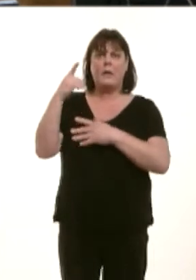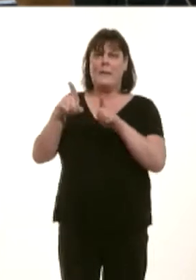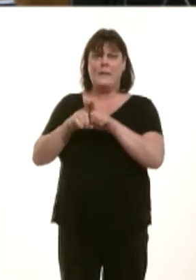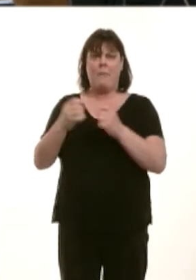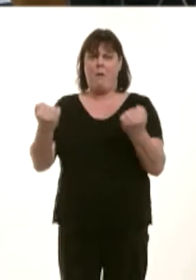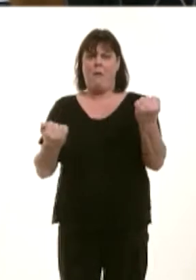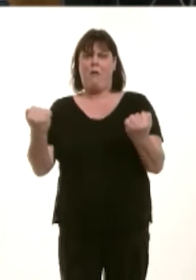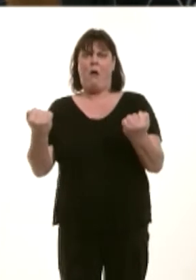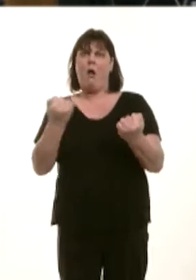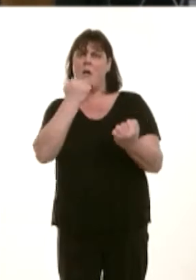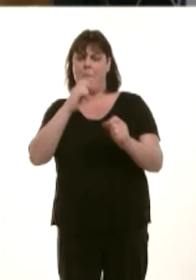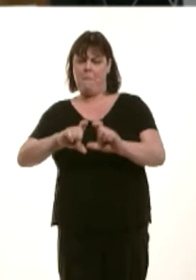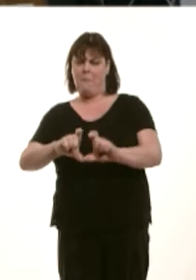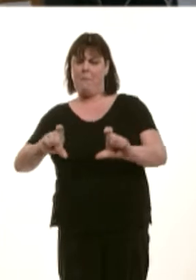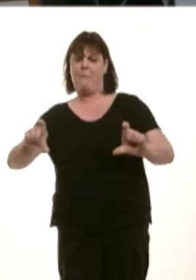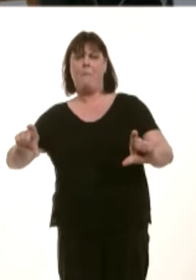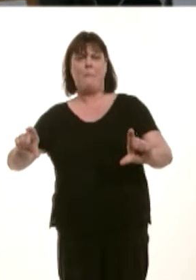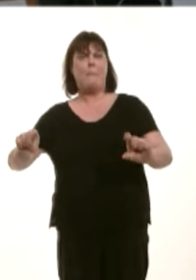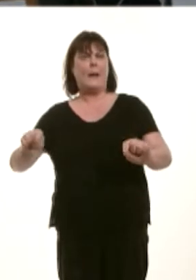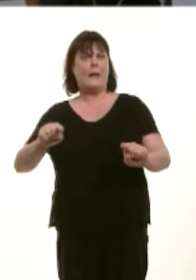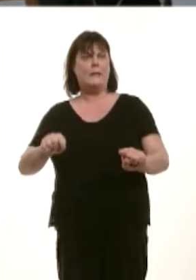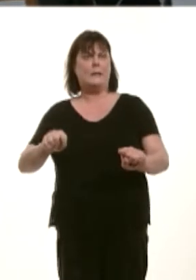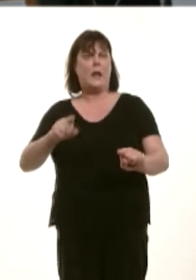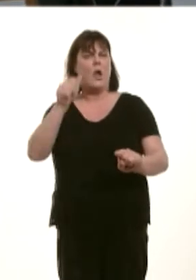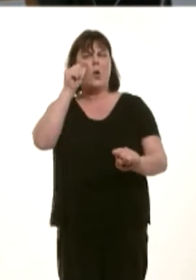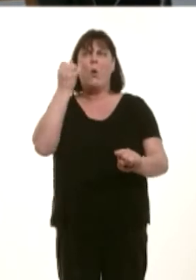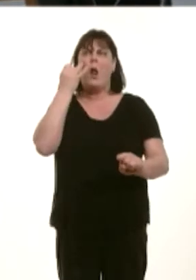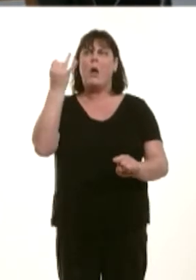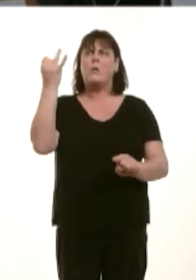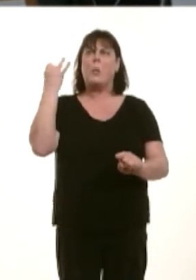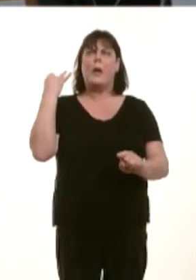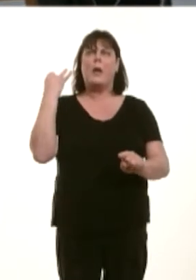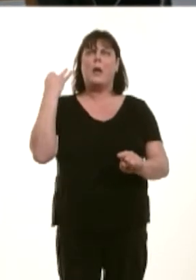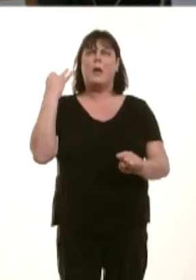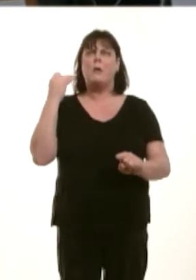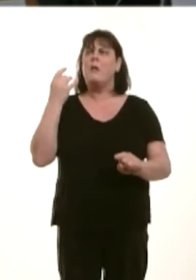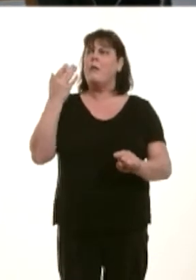What I saw last week, and the excuse that was being given, was the price. Well, that’s not good enough, of course.